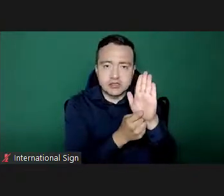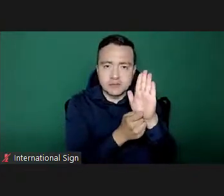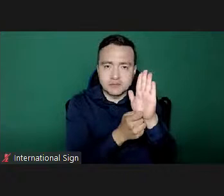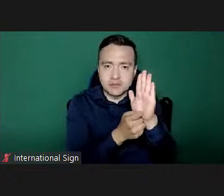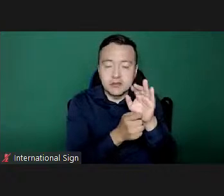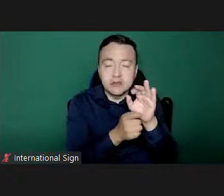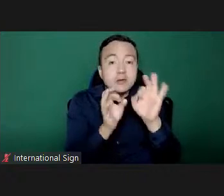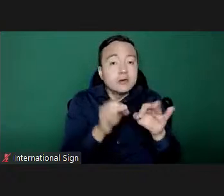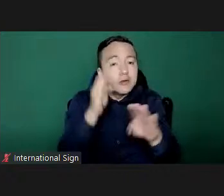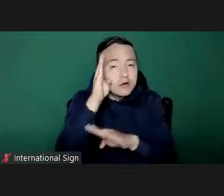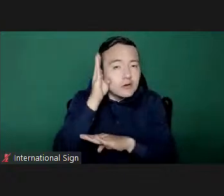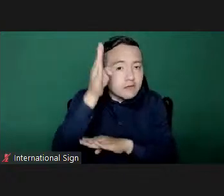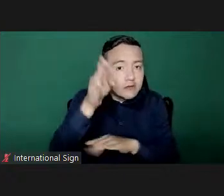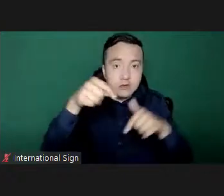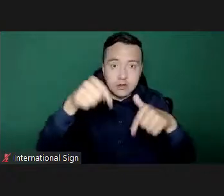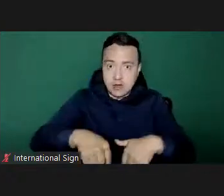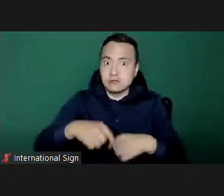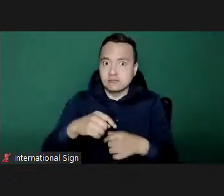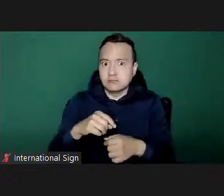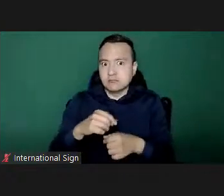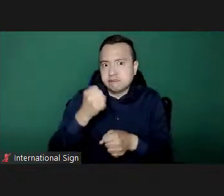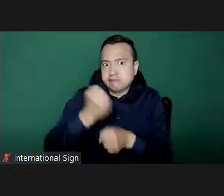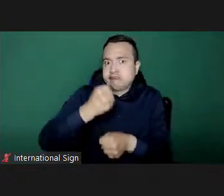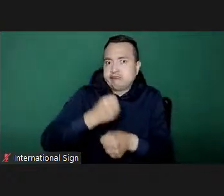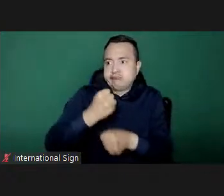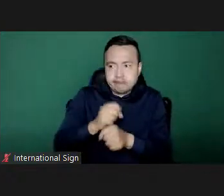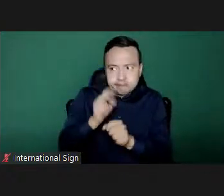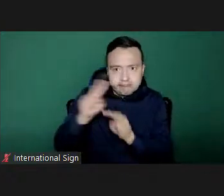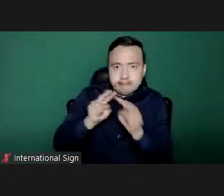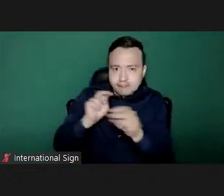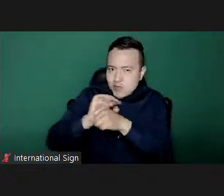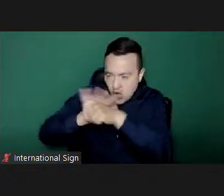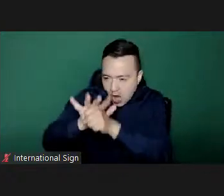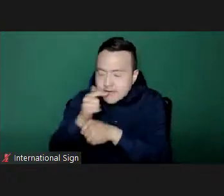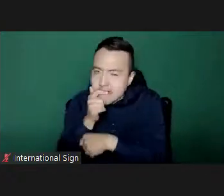And we created a concept some years ago, around physical